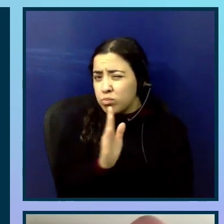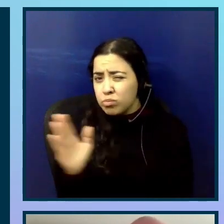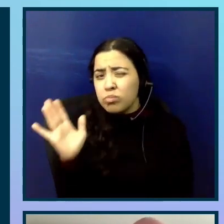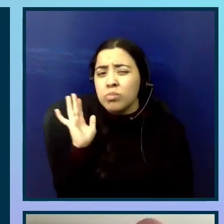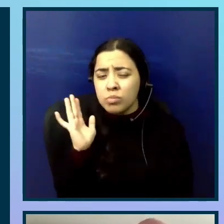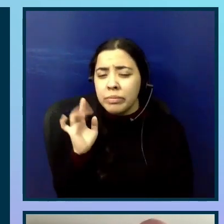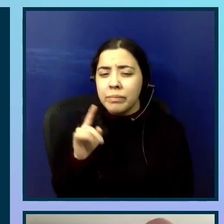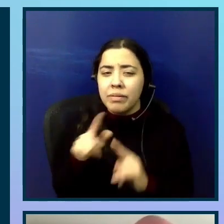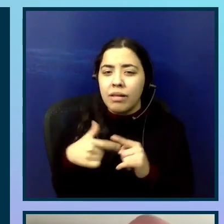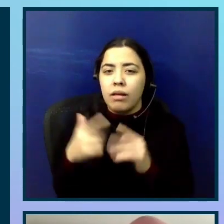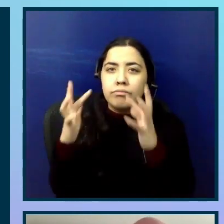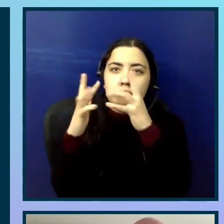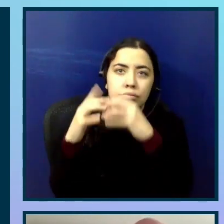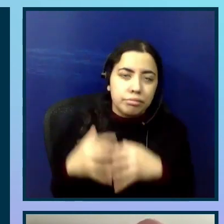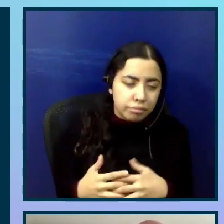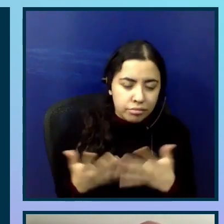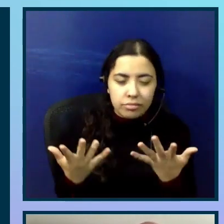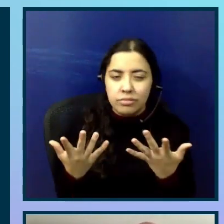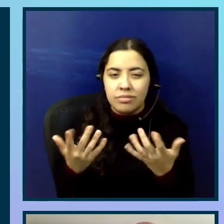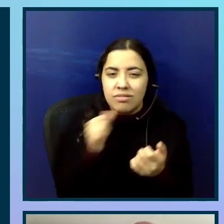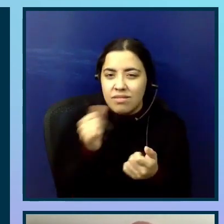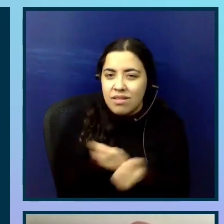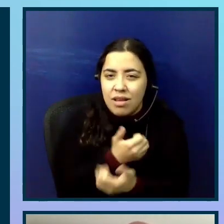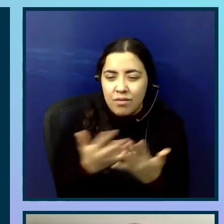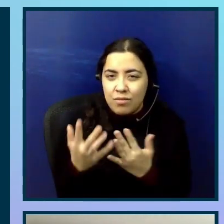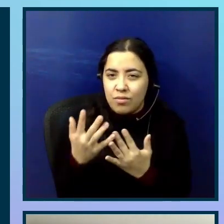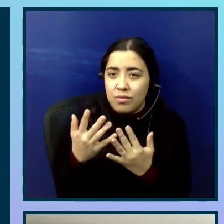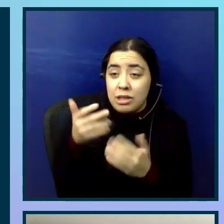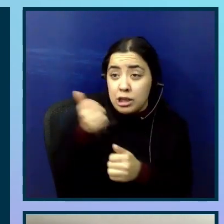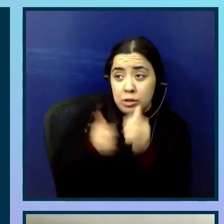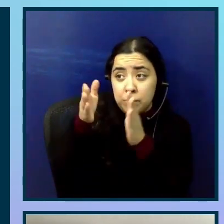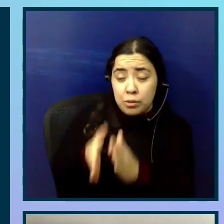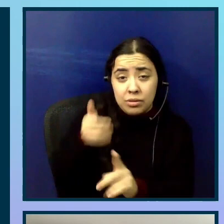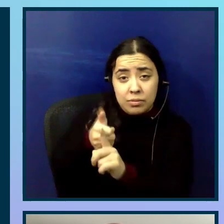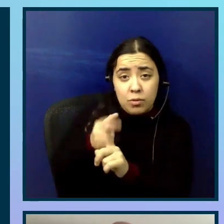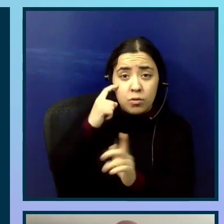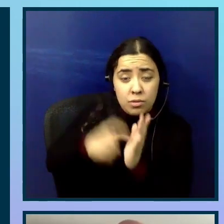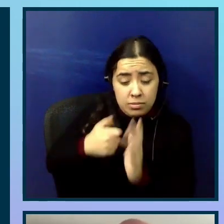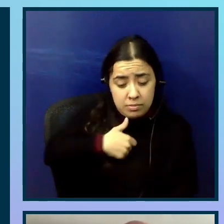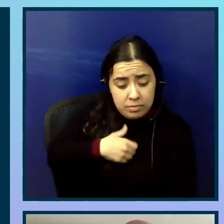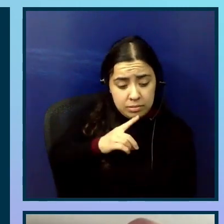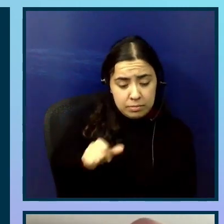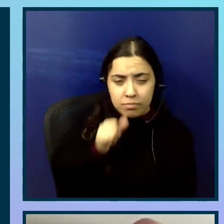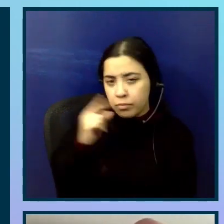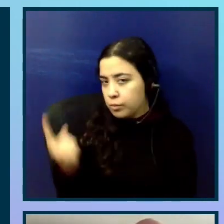because not everyone identifies as disabled. Some people do not recognize that they have a disability